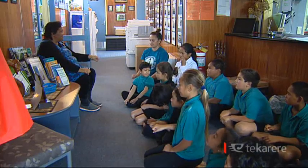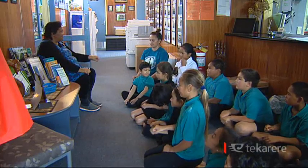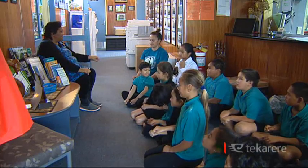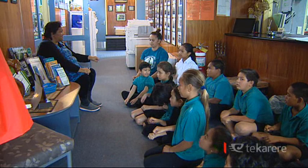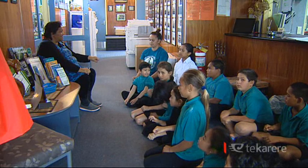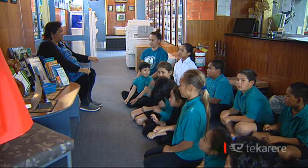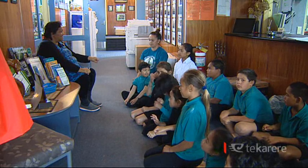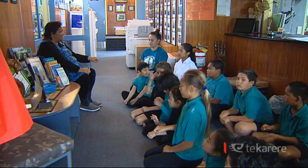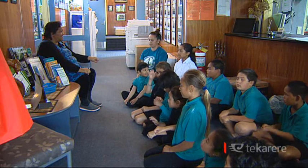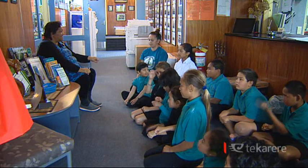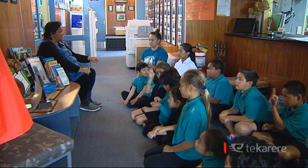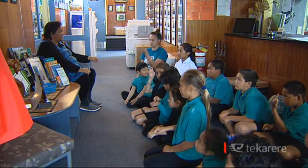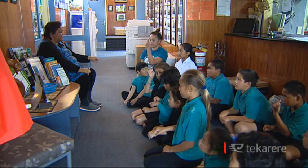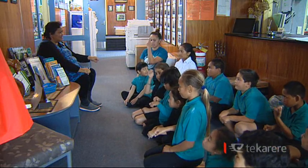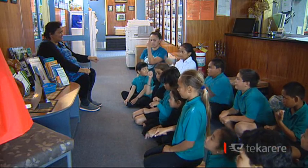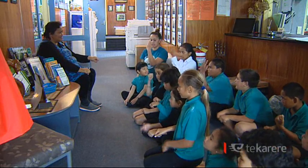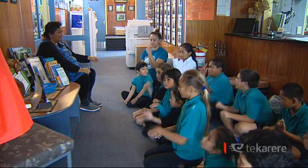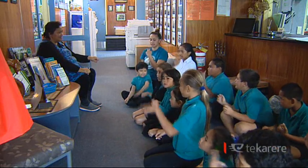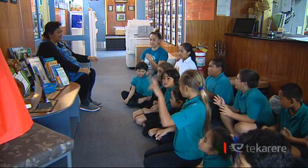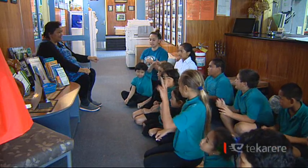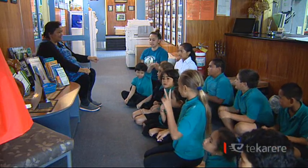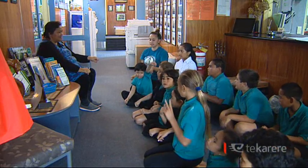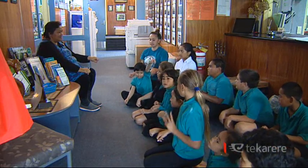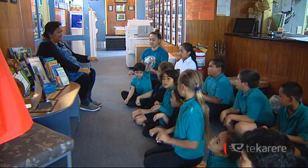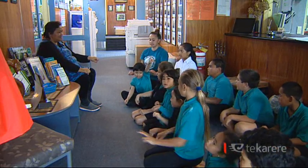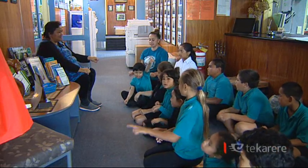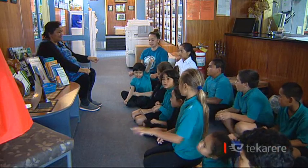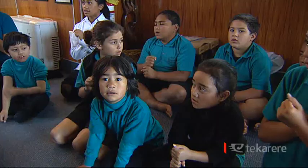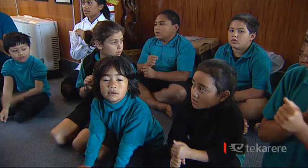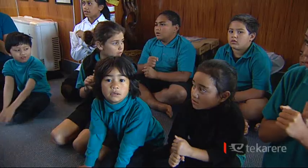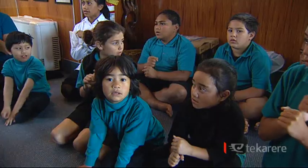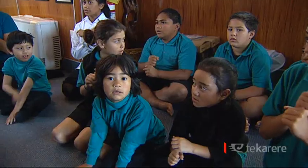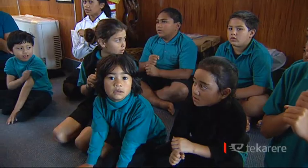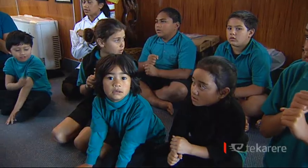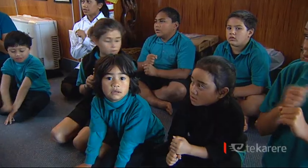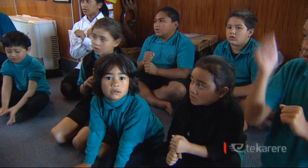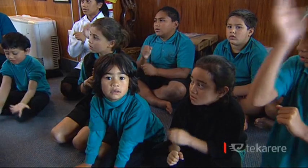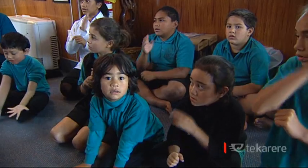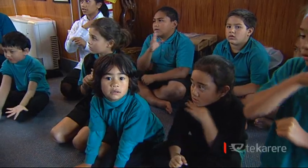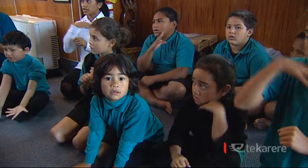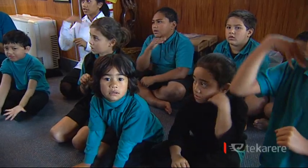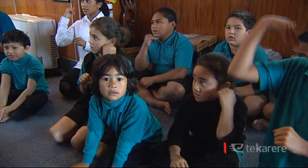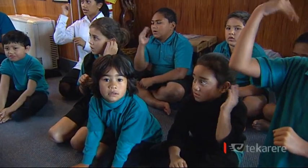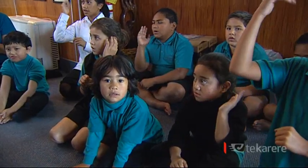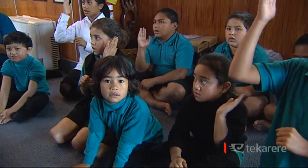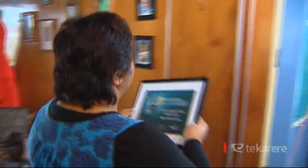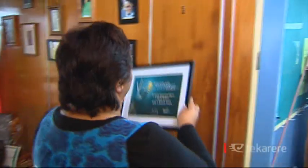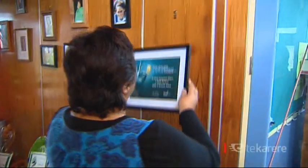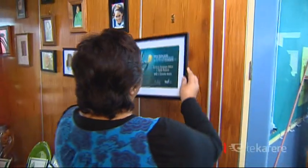Sign language has been a regular in this school every day for more the 15 years.